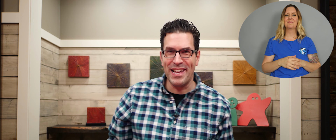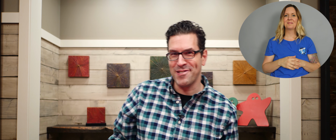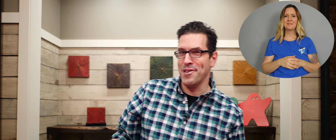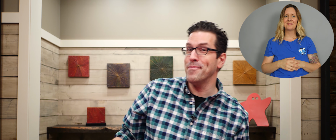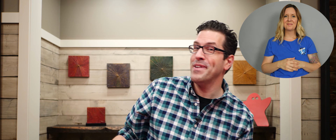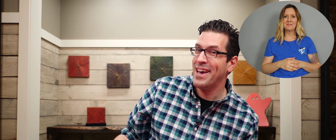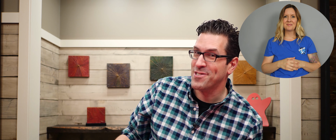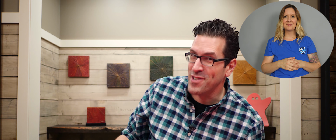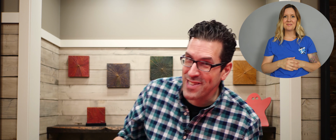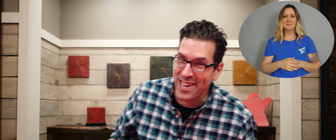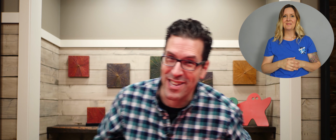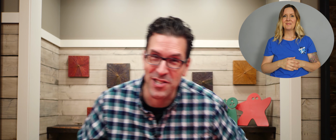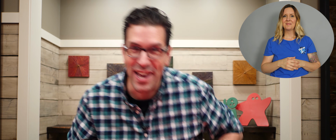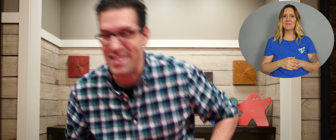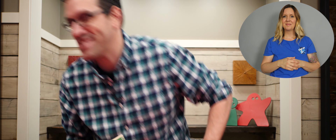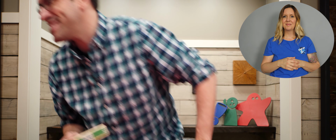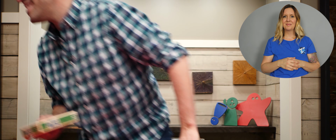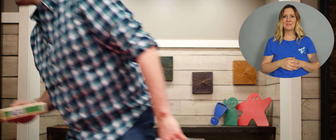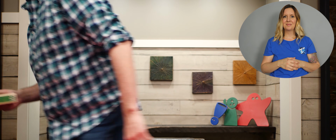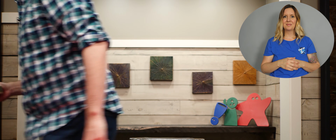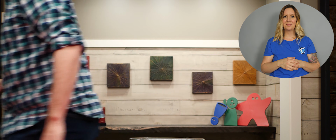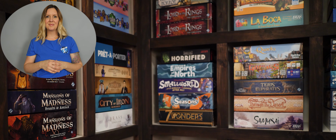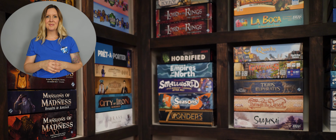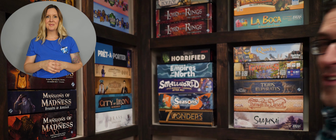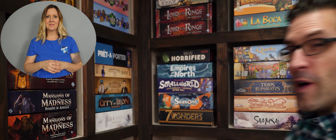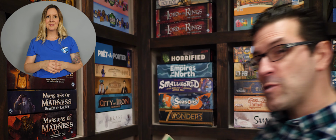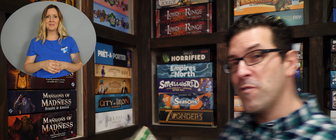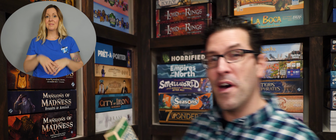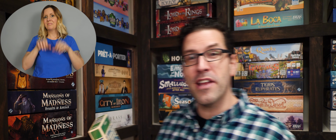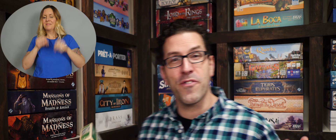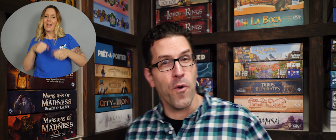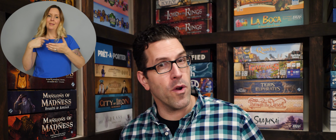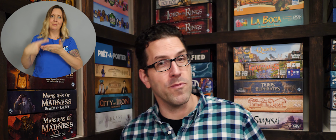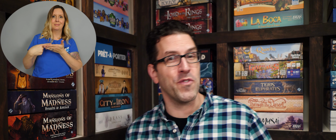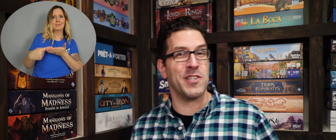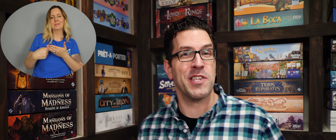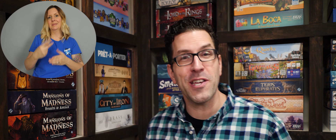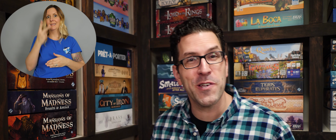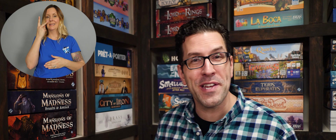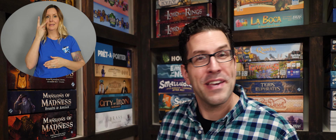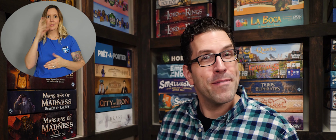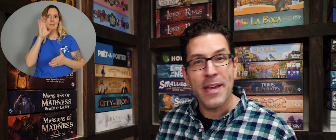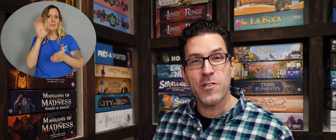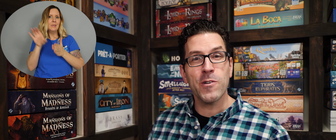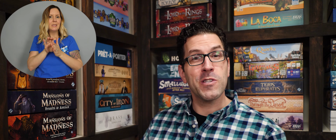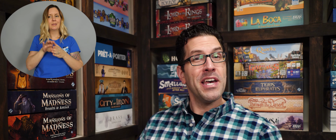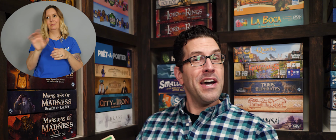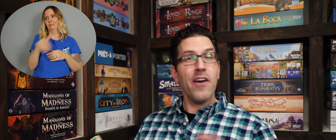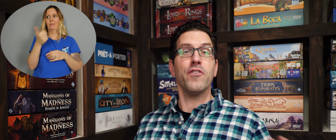answer them as soon as I get a chance. You’ll also find forums for discussion, pictures,